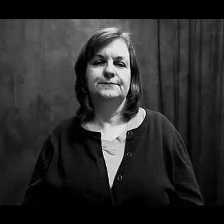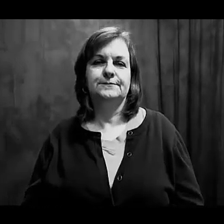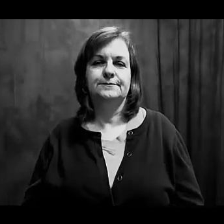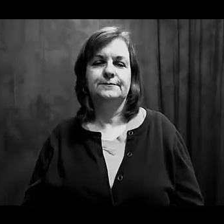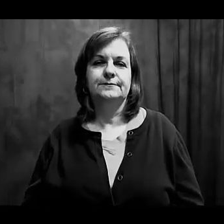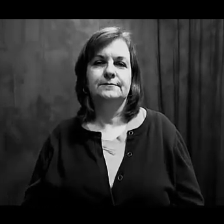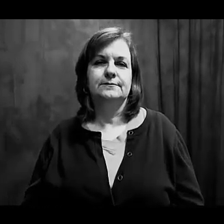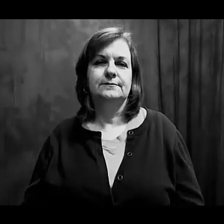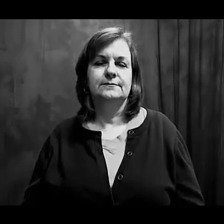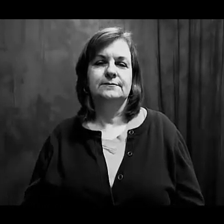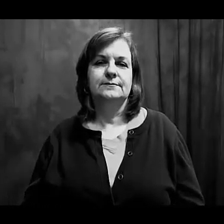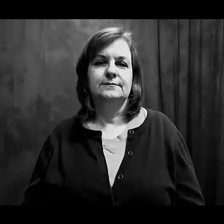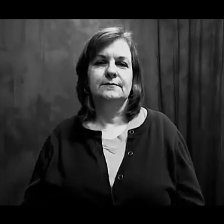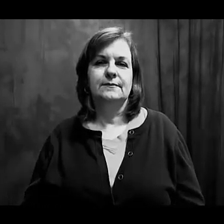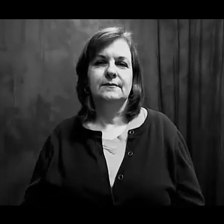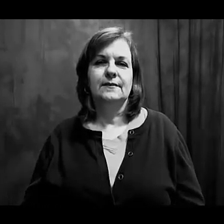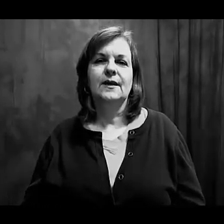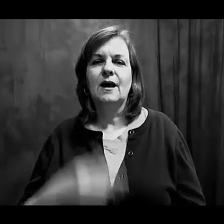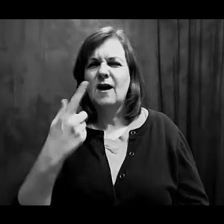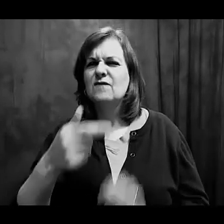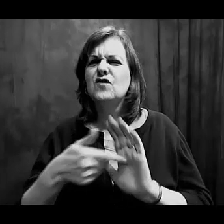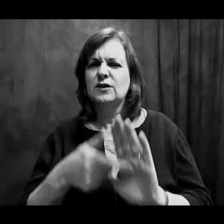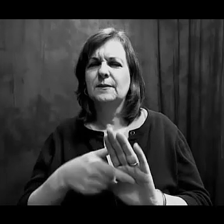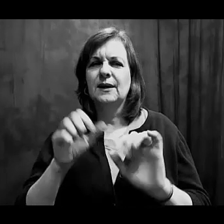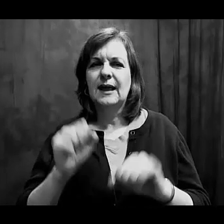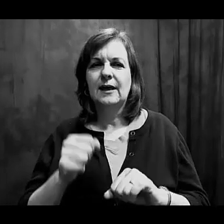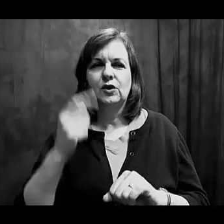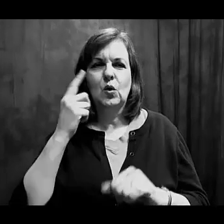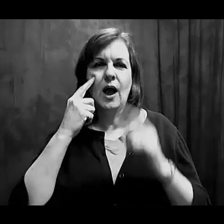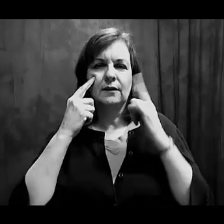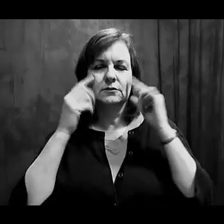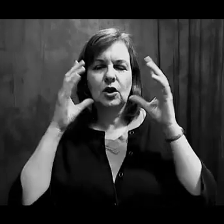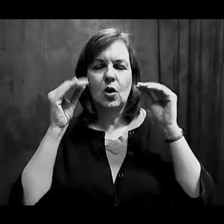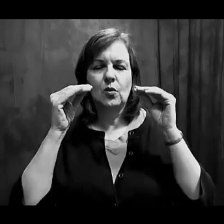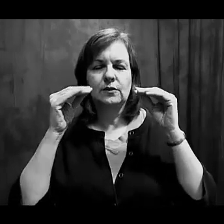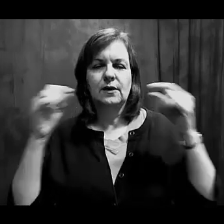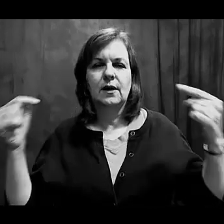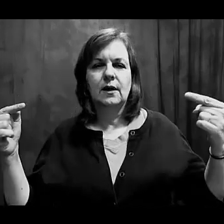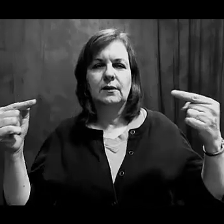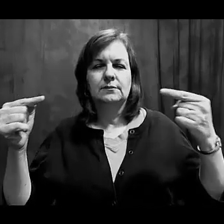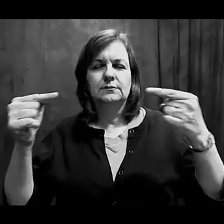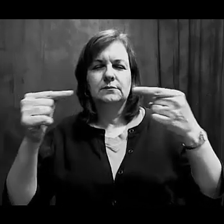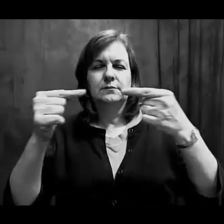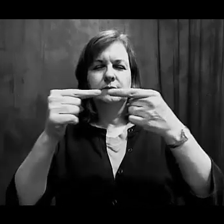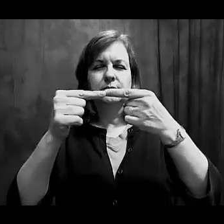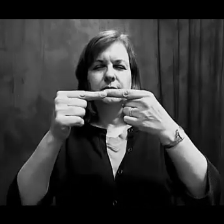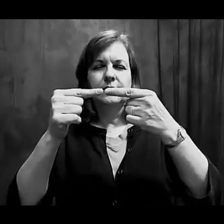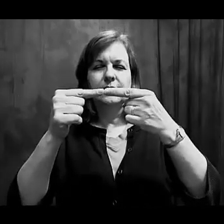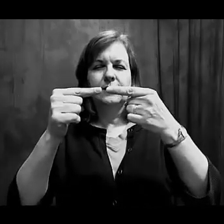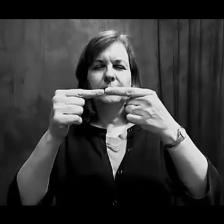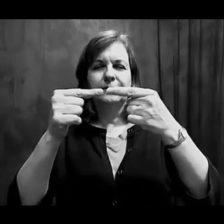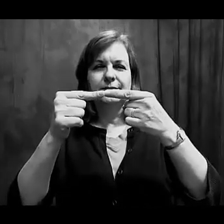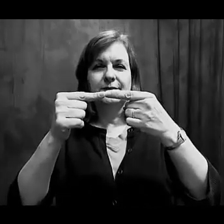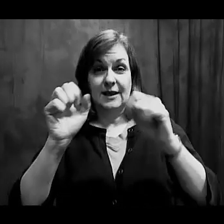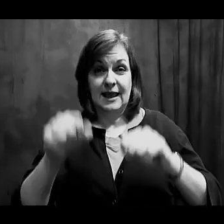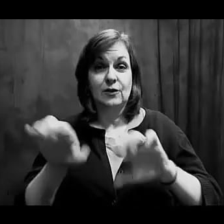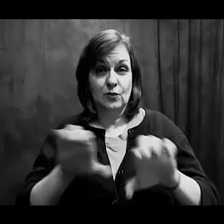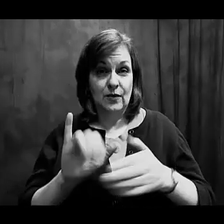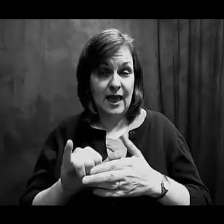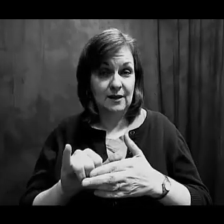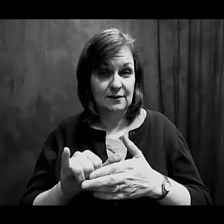things like can you close your eyes and touch your fingertips together from your two hands